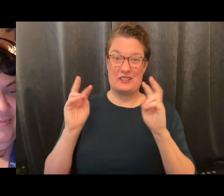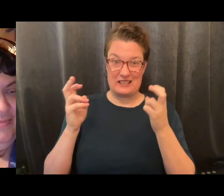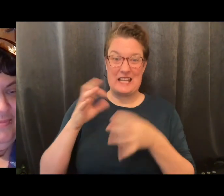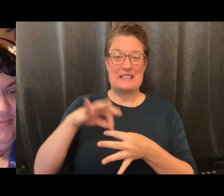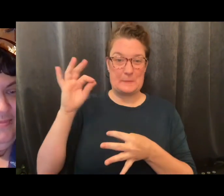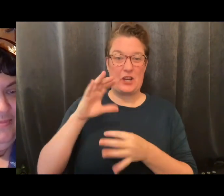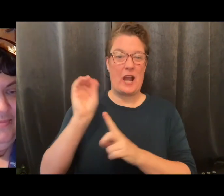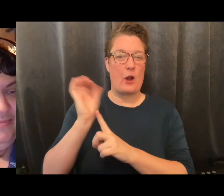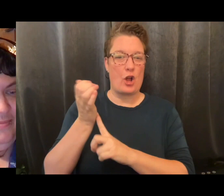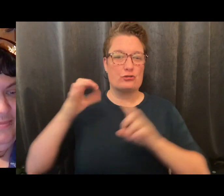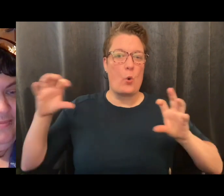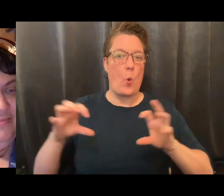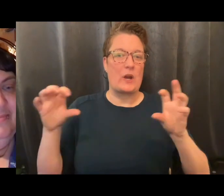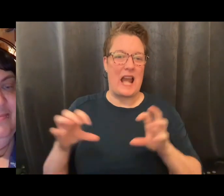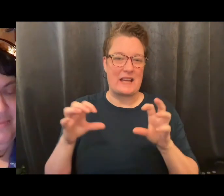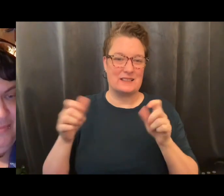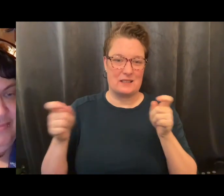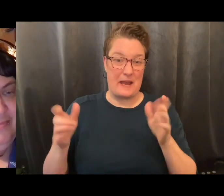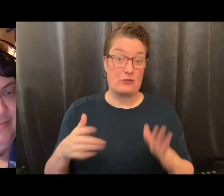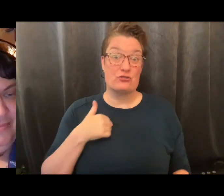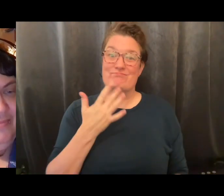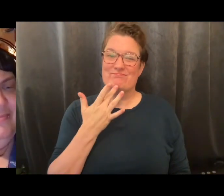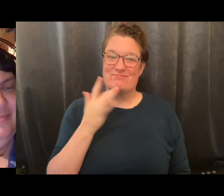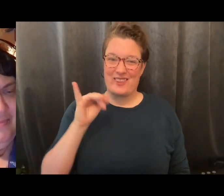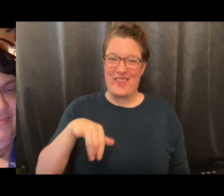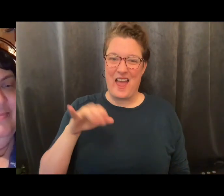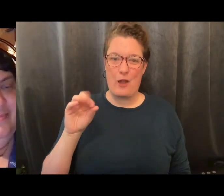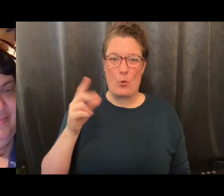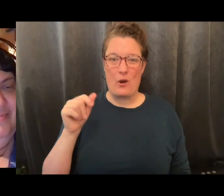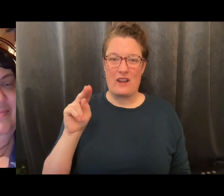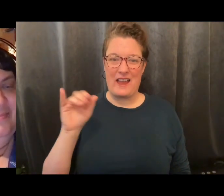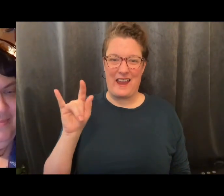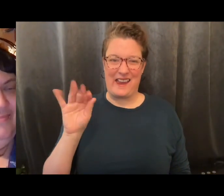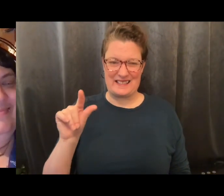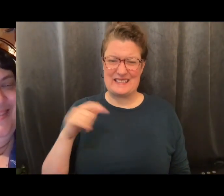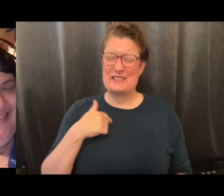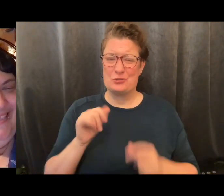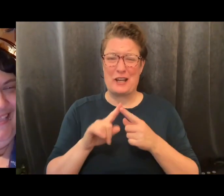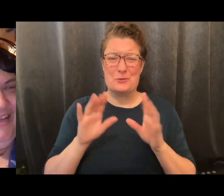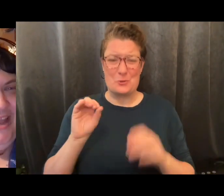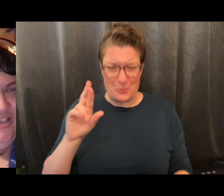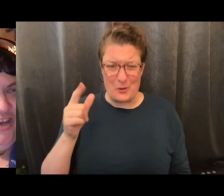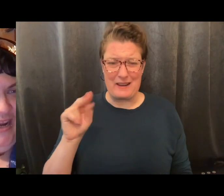Manager, which I actually like better. I'm just trying to organize a bit. Using... Nomy: Not trying to live everyone's life.